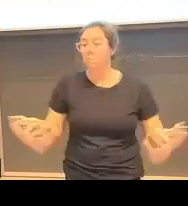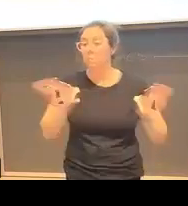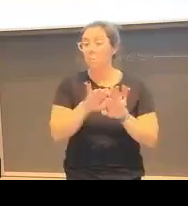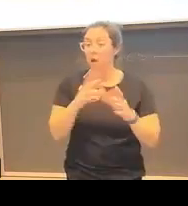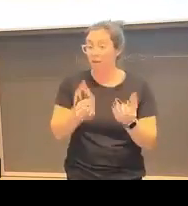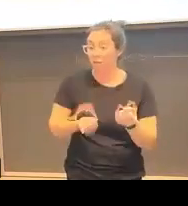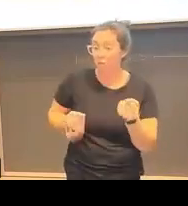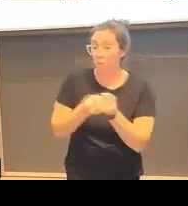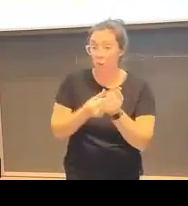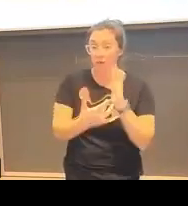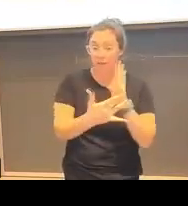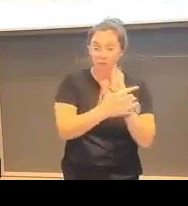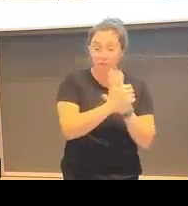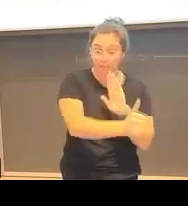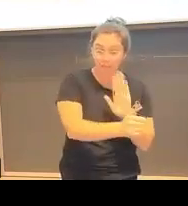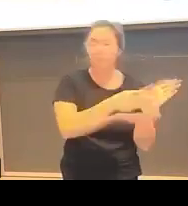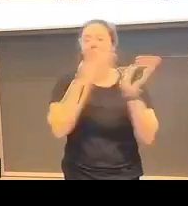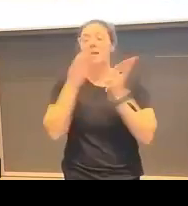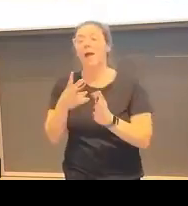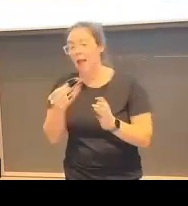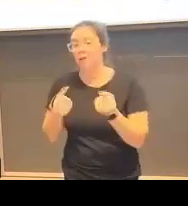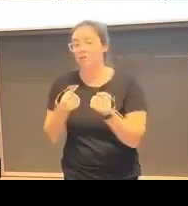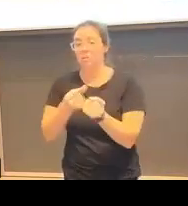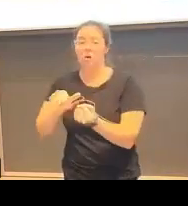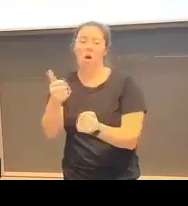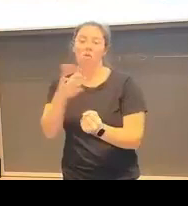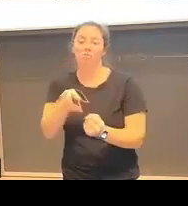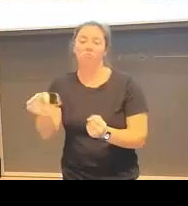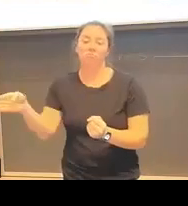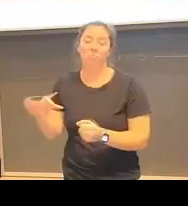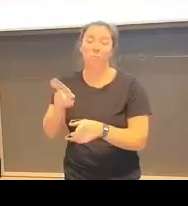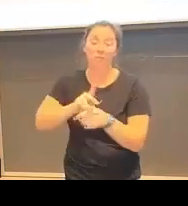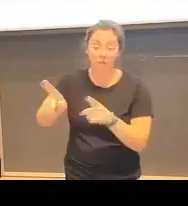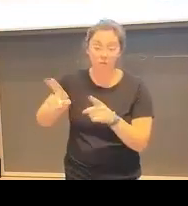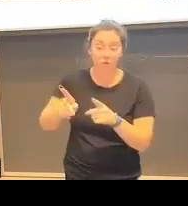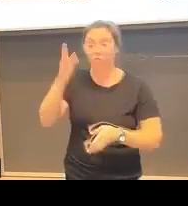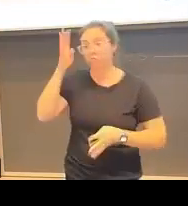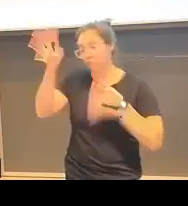only technical skills but that it could support other aspects of professionalism and creativity